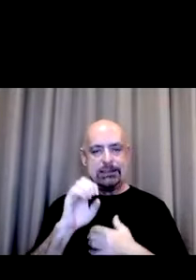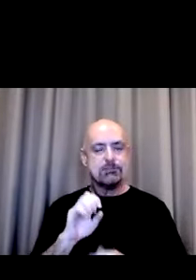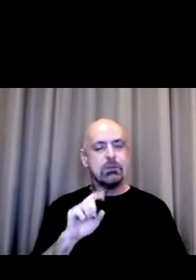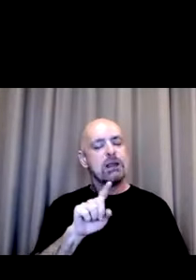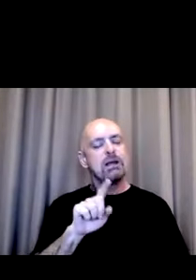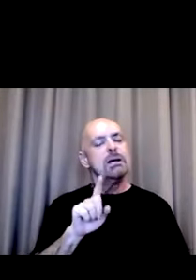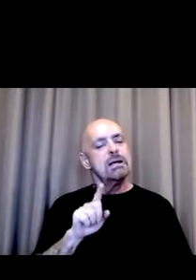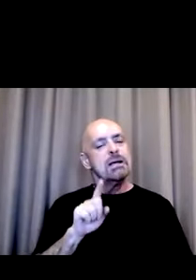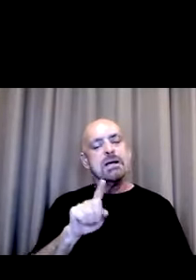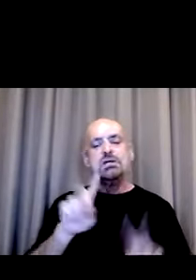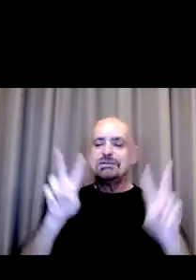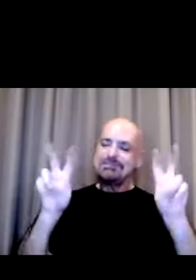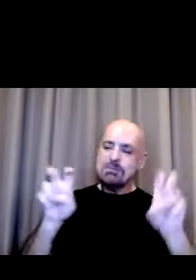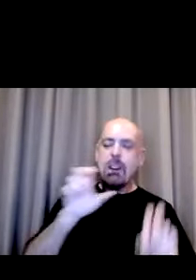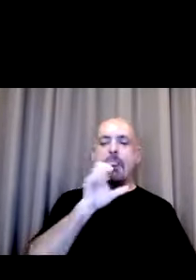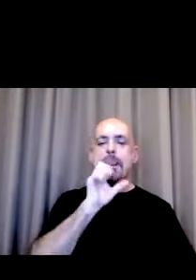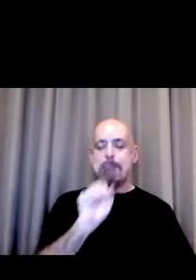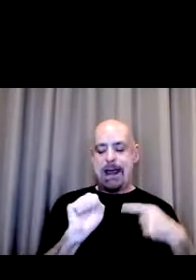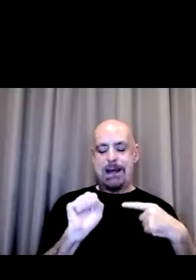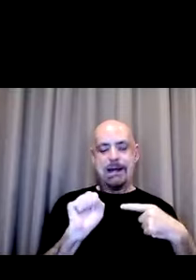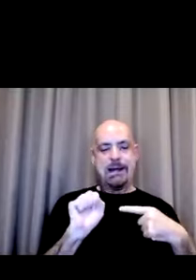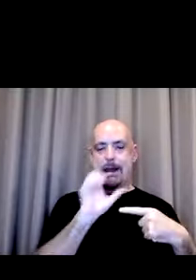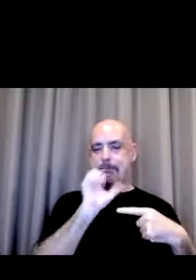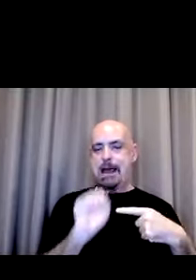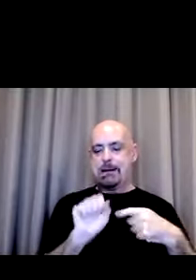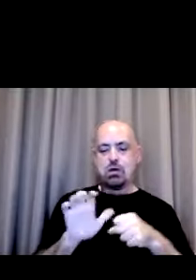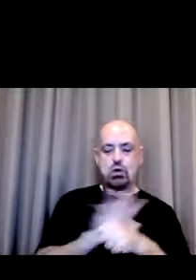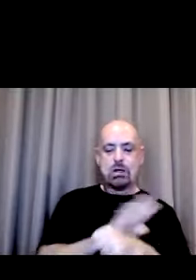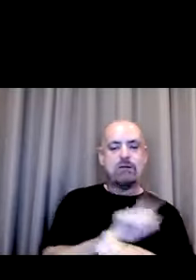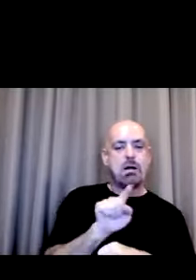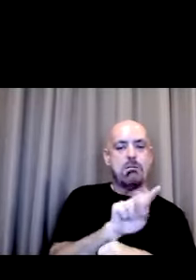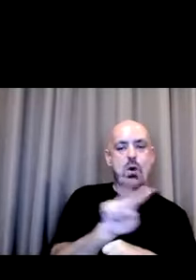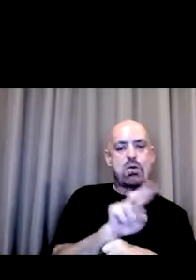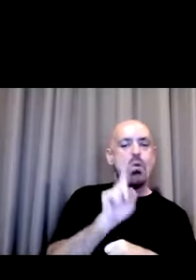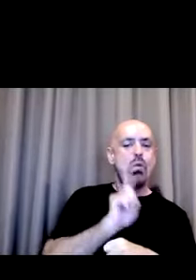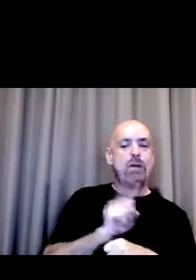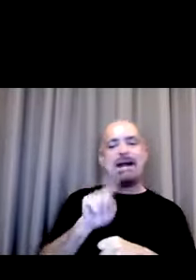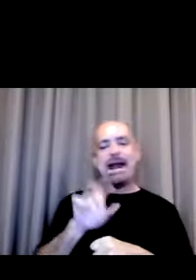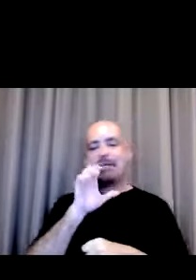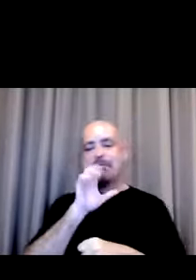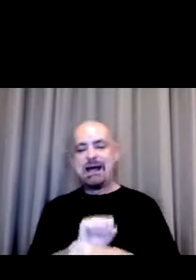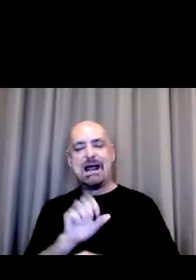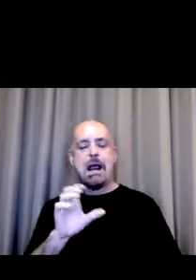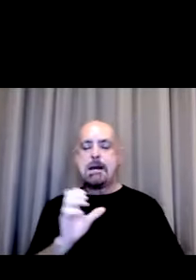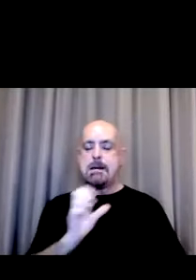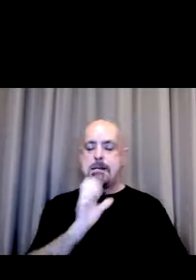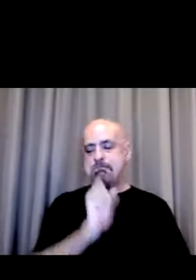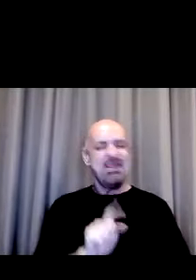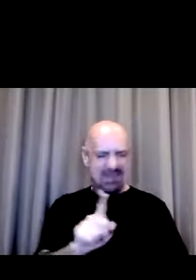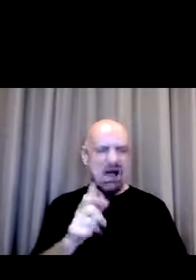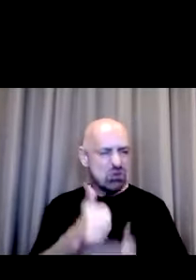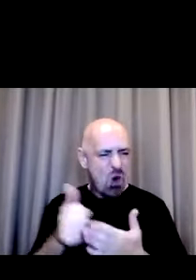supposed to have is battling against human quality in human society. Slavery is a violation